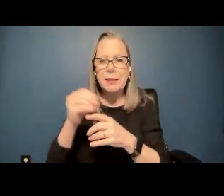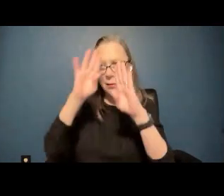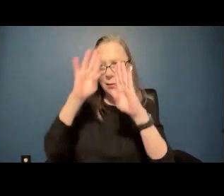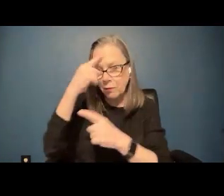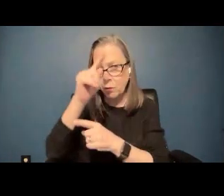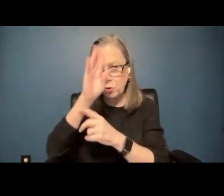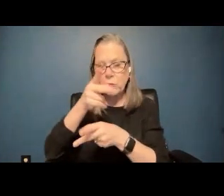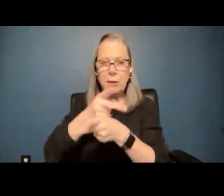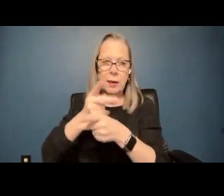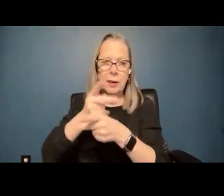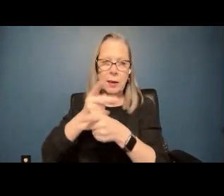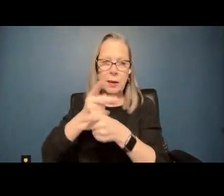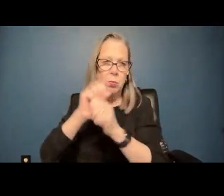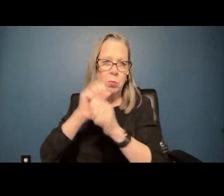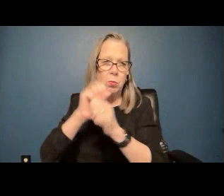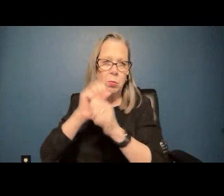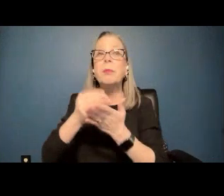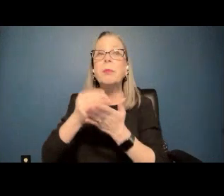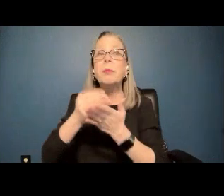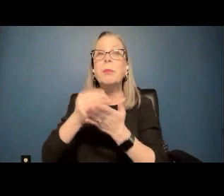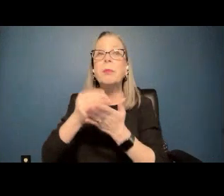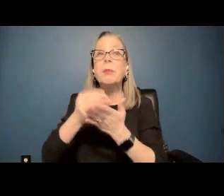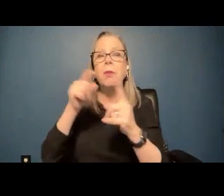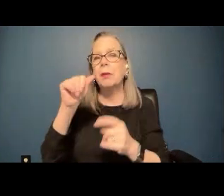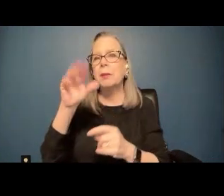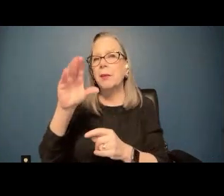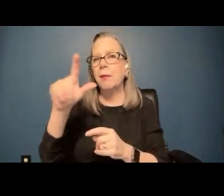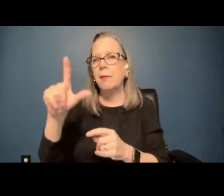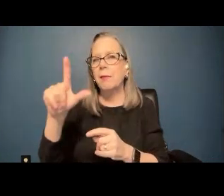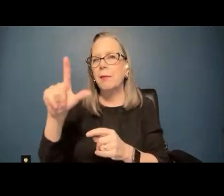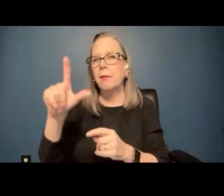The Center is funded by ACL and housed at the National Council on Aging, where,